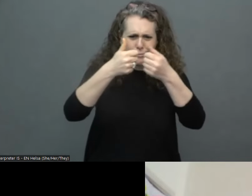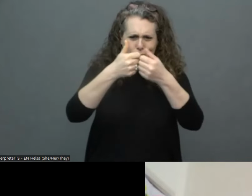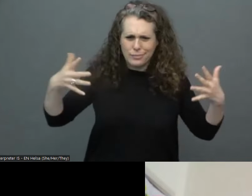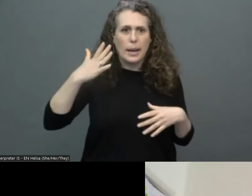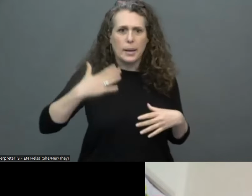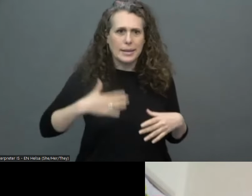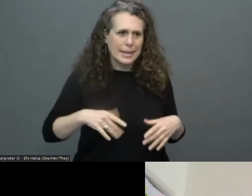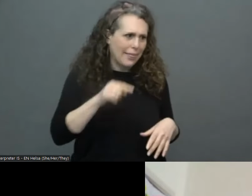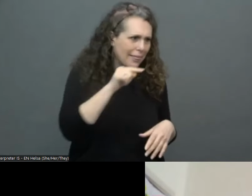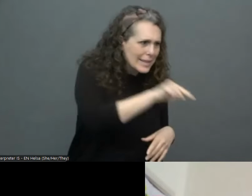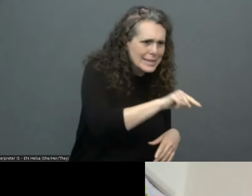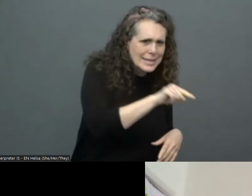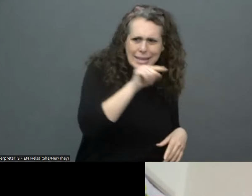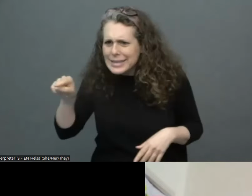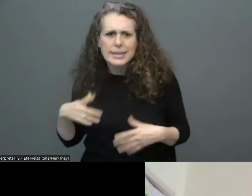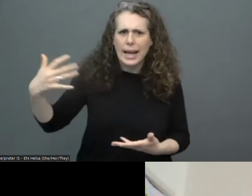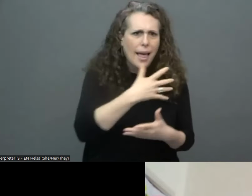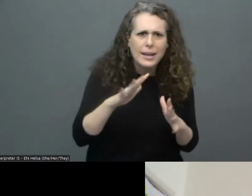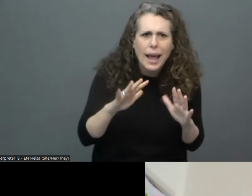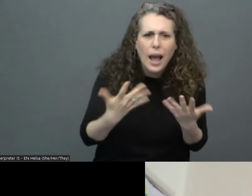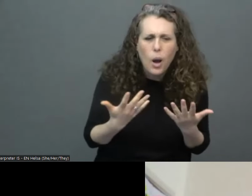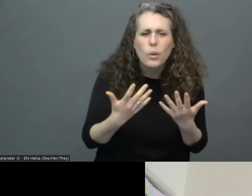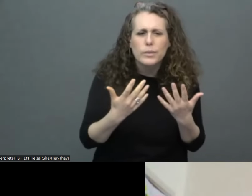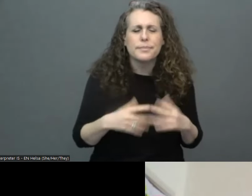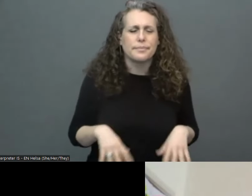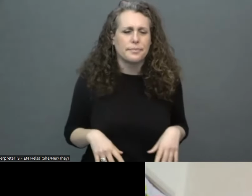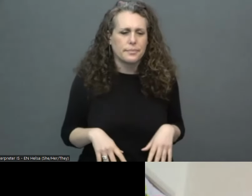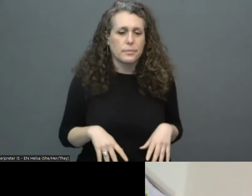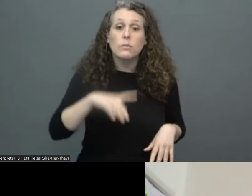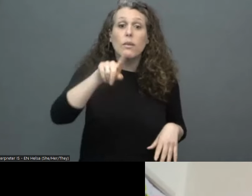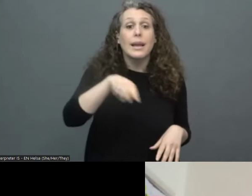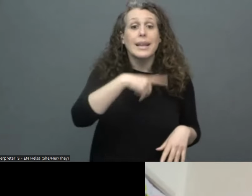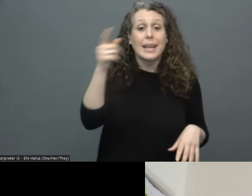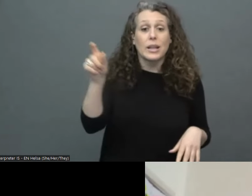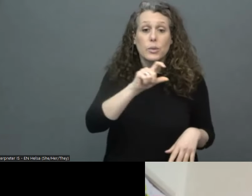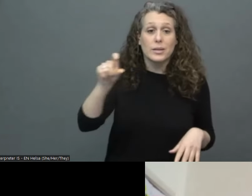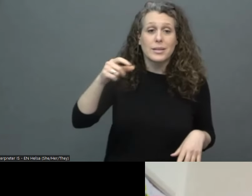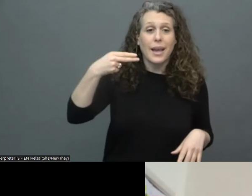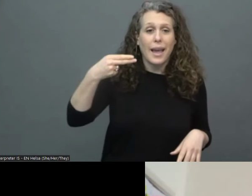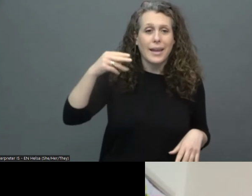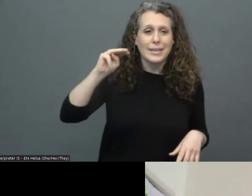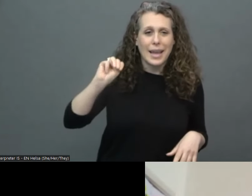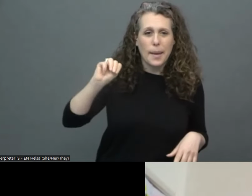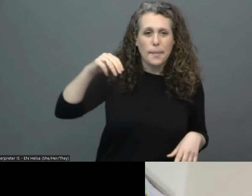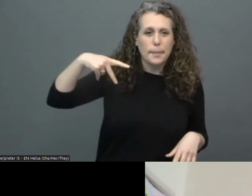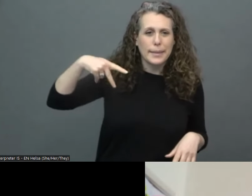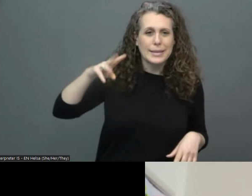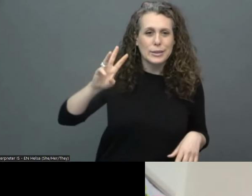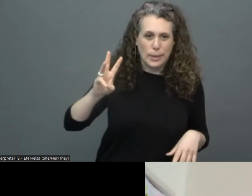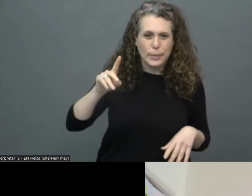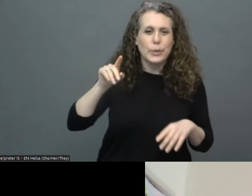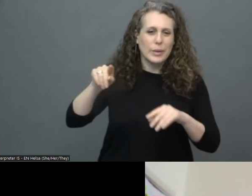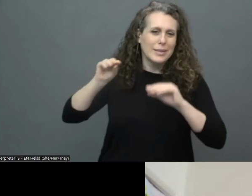And we have a session coming up next week for the HNPW specifically on data for disability